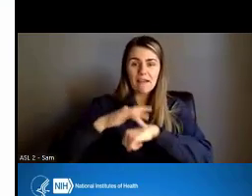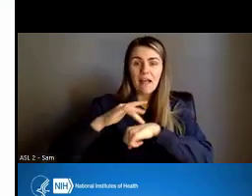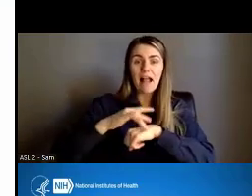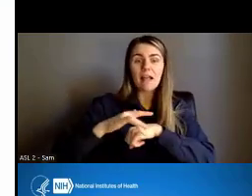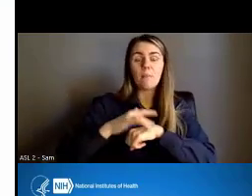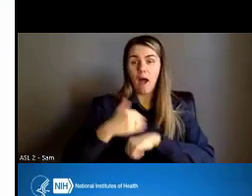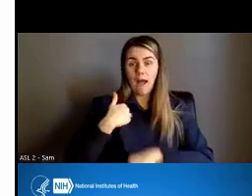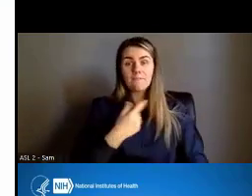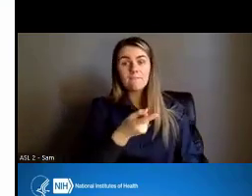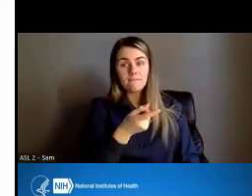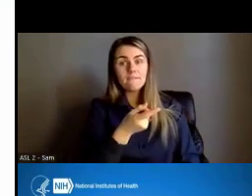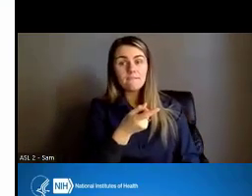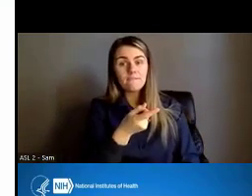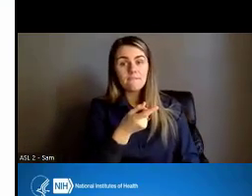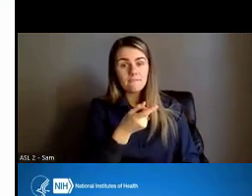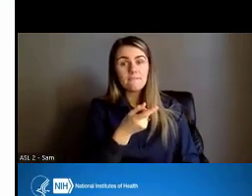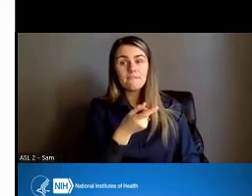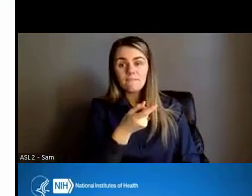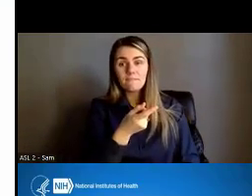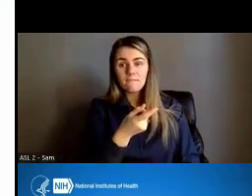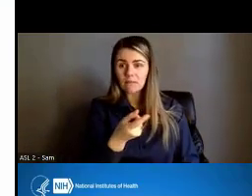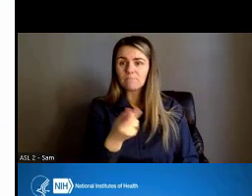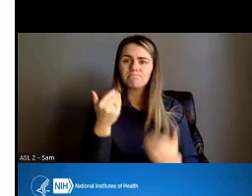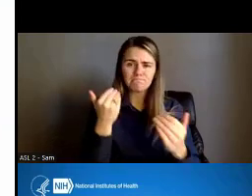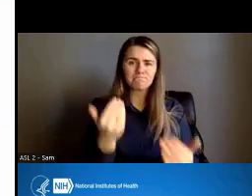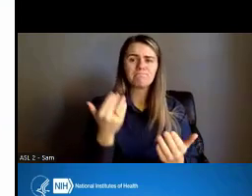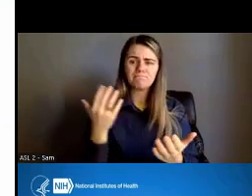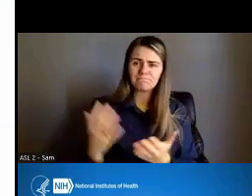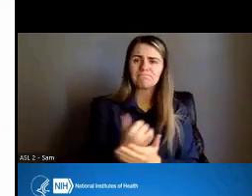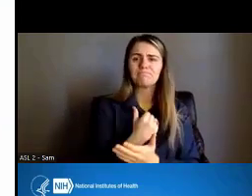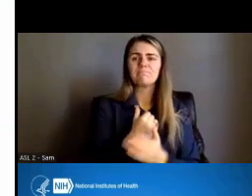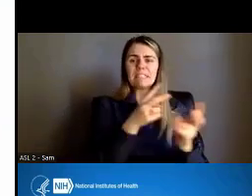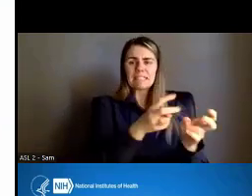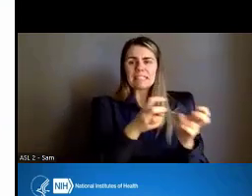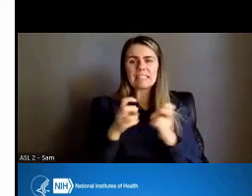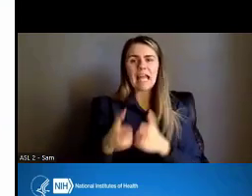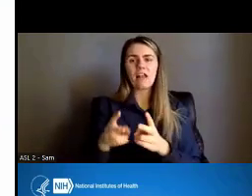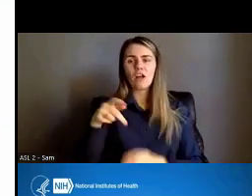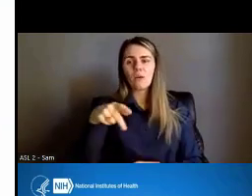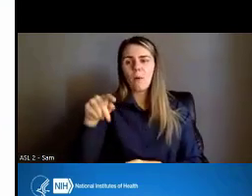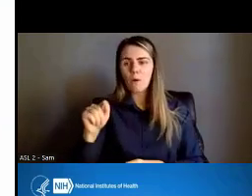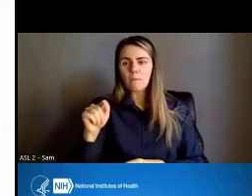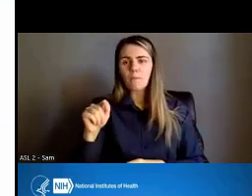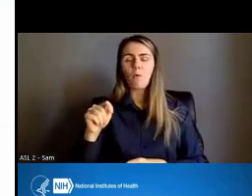are all here for you, so go and get that PowerPoint. Download it. Add it to your swag bag. Download it.